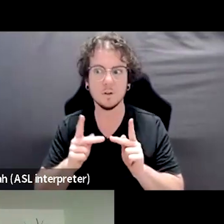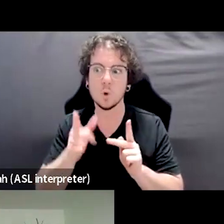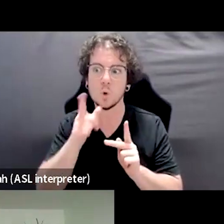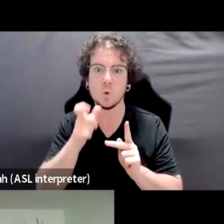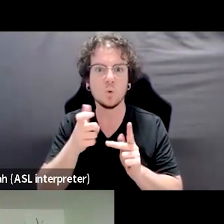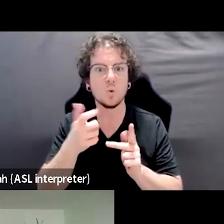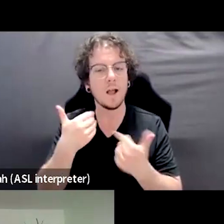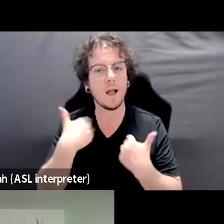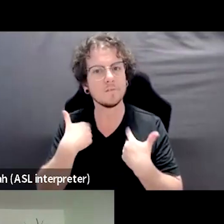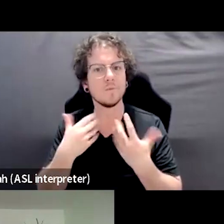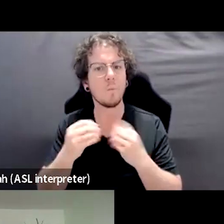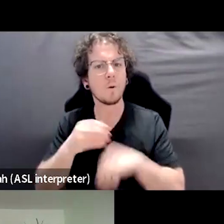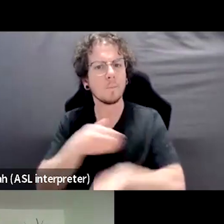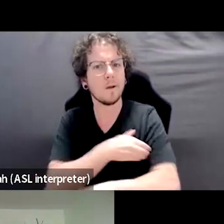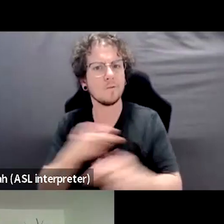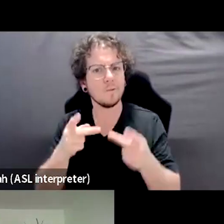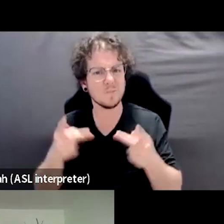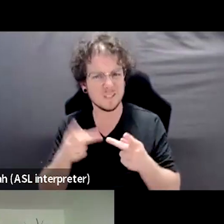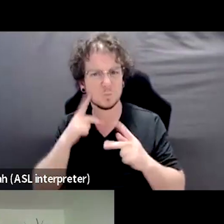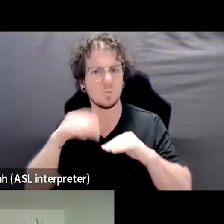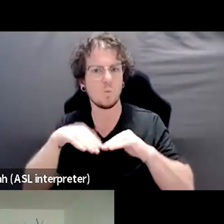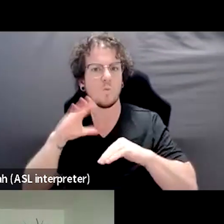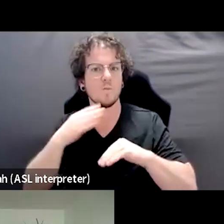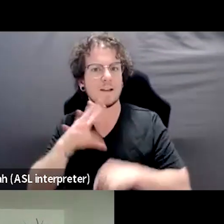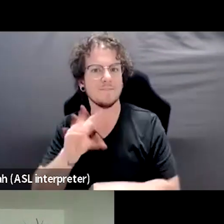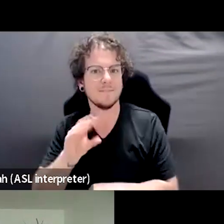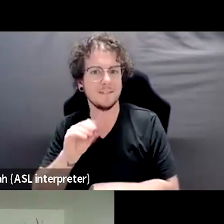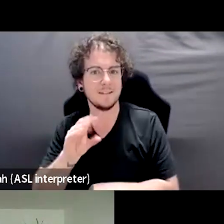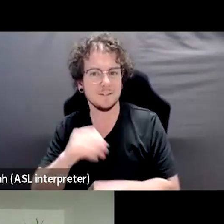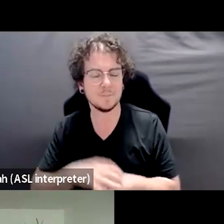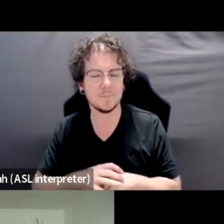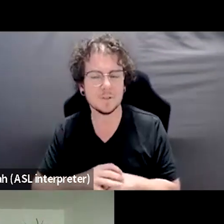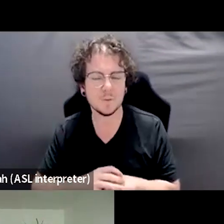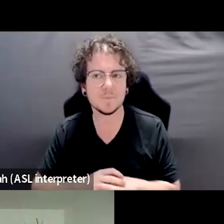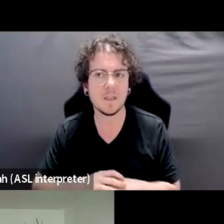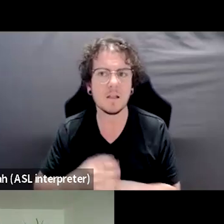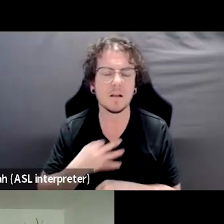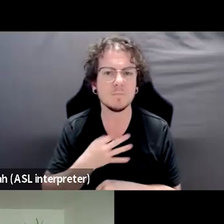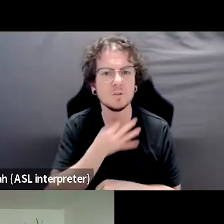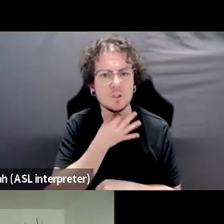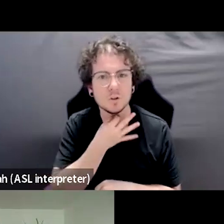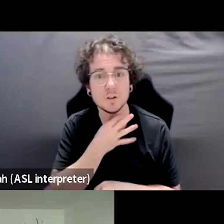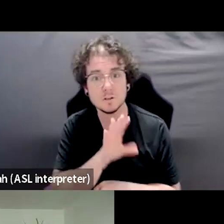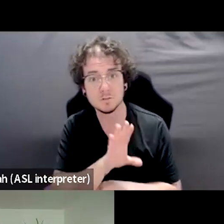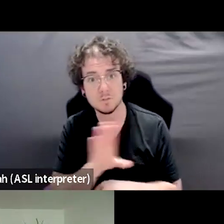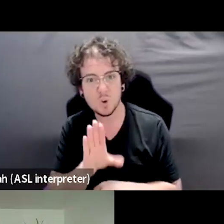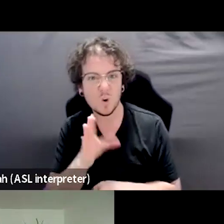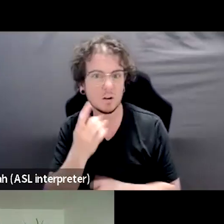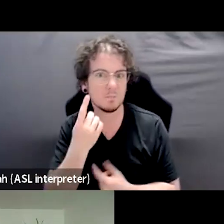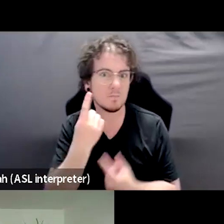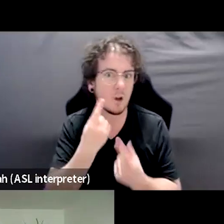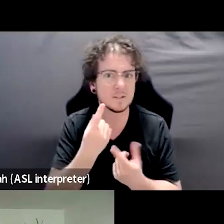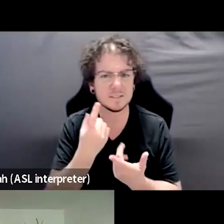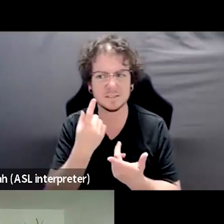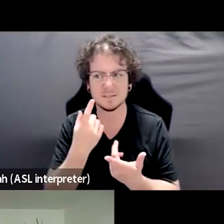I think, were over 50 years old. And I'm wondering what either of you think that actually means in